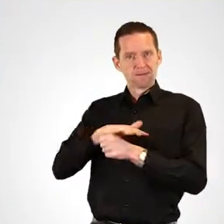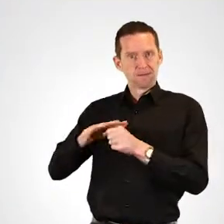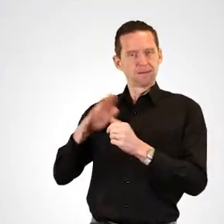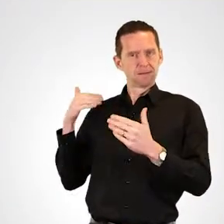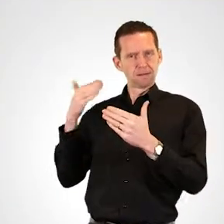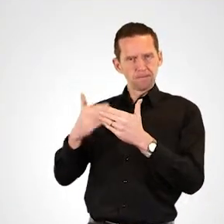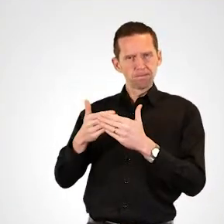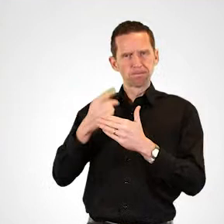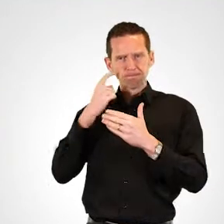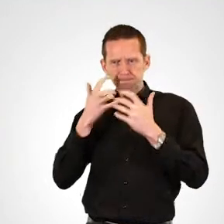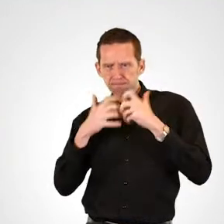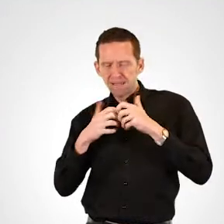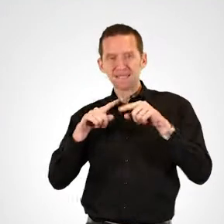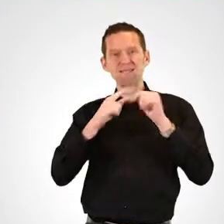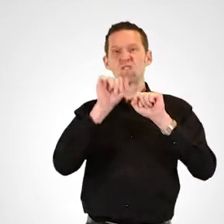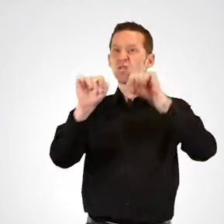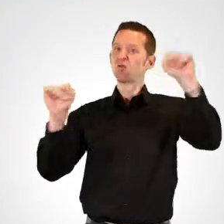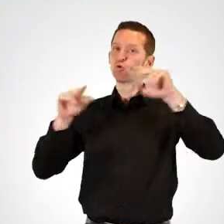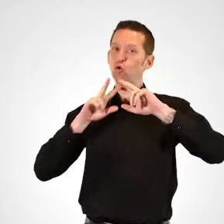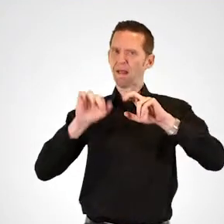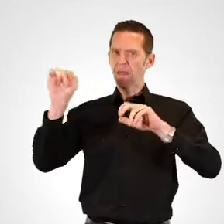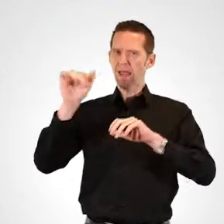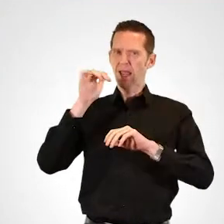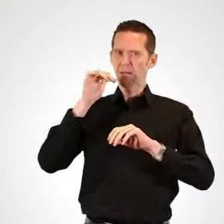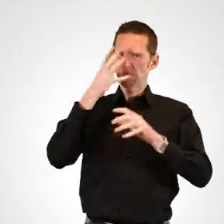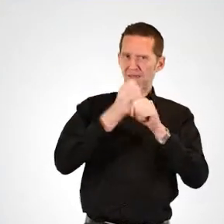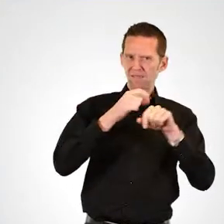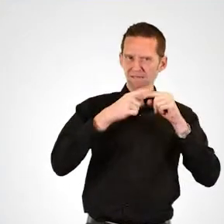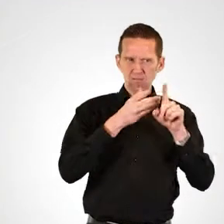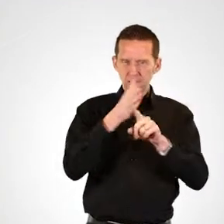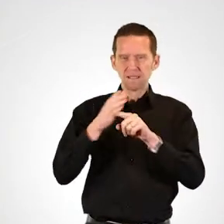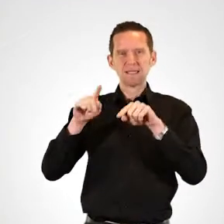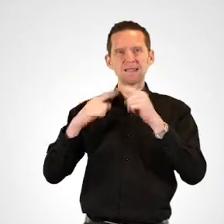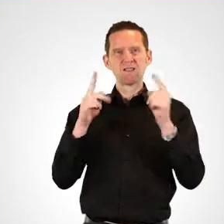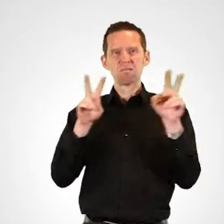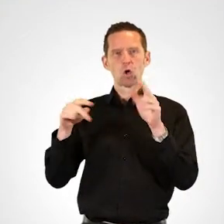and tried to sort out what different researchers were saying about this topic and the different terminology used,